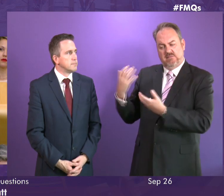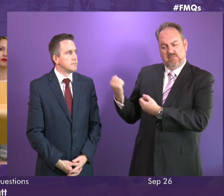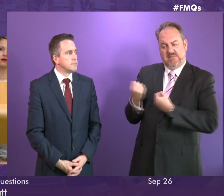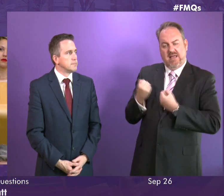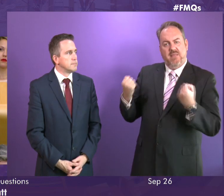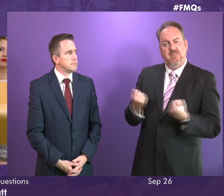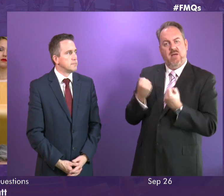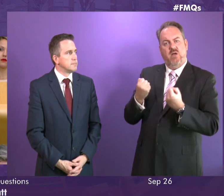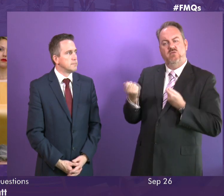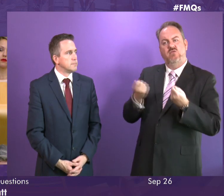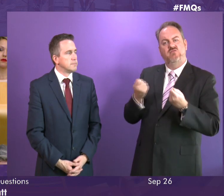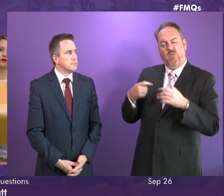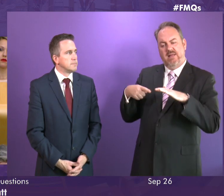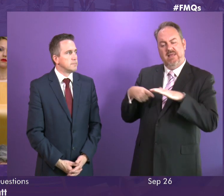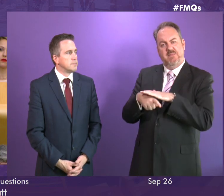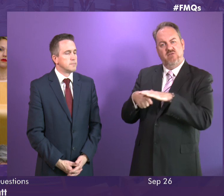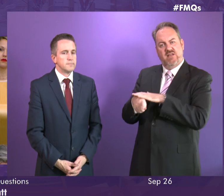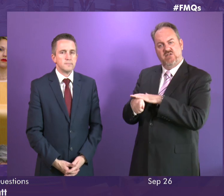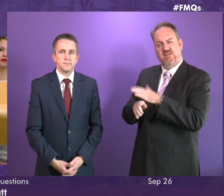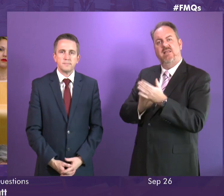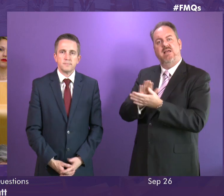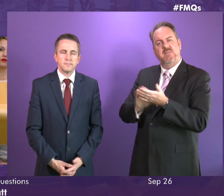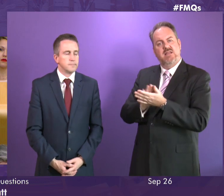powers over immigration to the Scottish Parliament as a matter of urgency, so that we can tailor